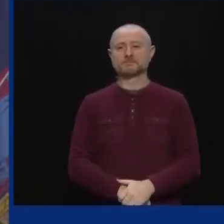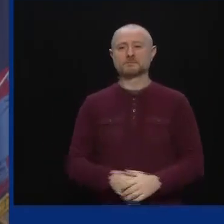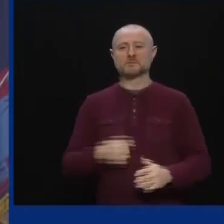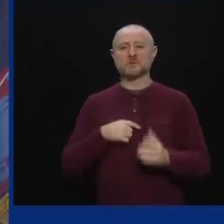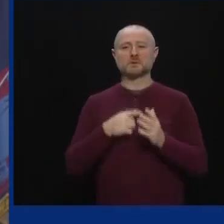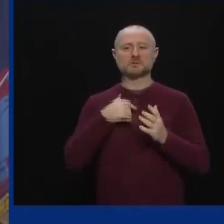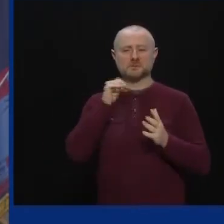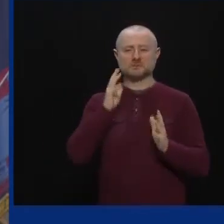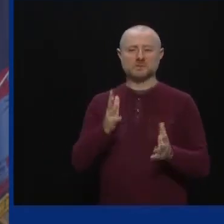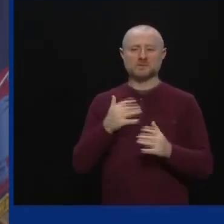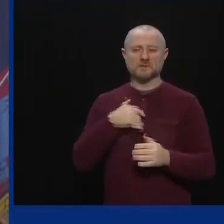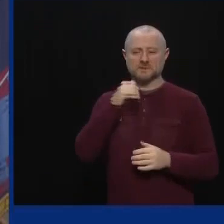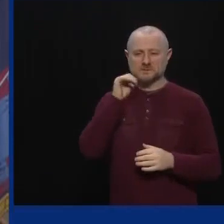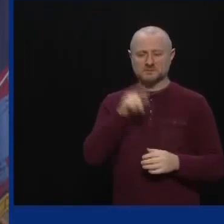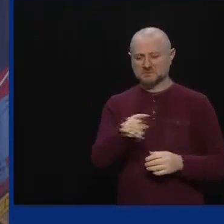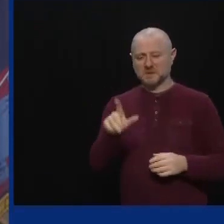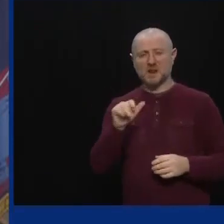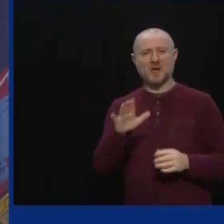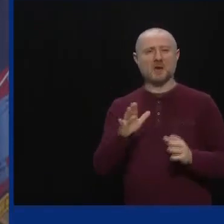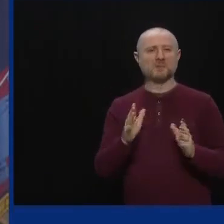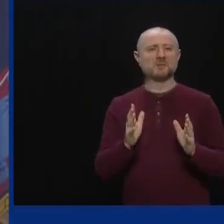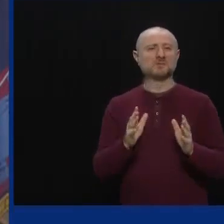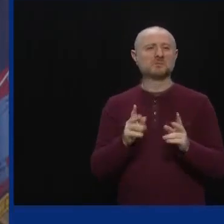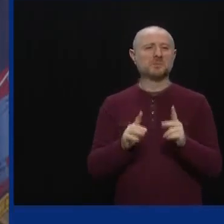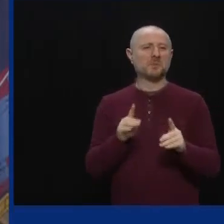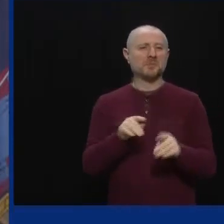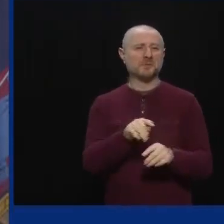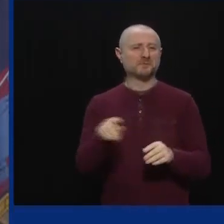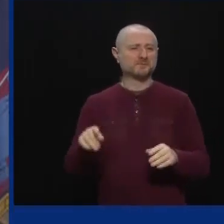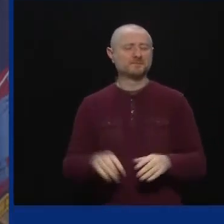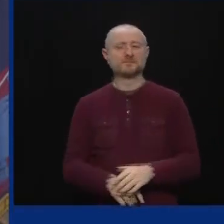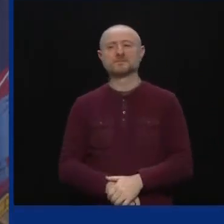THIS PANDEMIC, BY ALLOWING TESTING TO BE DONE -- I'M GOING TO SHOW YOU WHAT THIS LOOKS LIKE HERE.